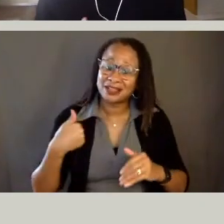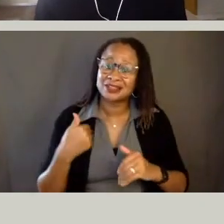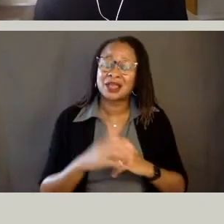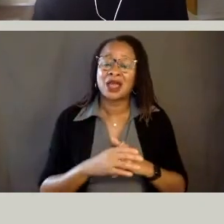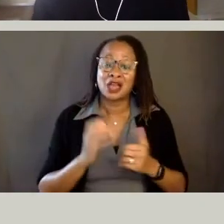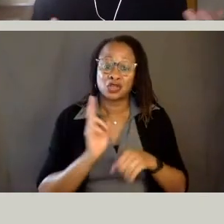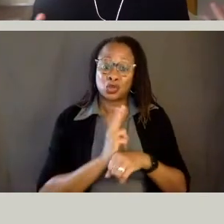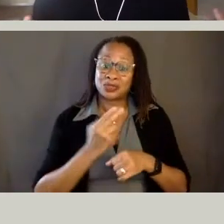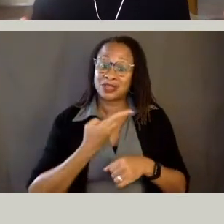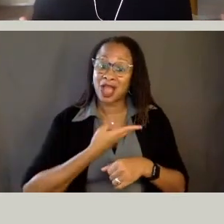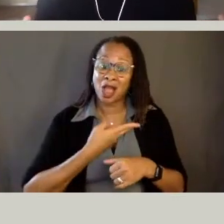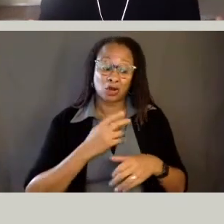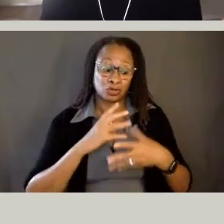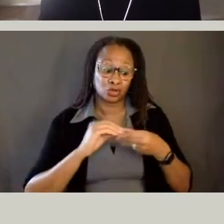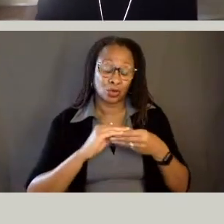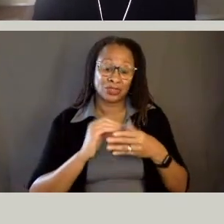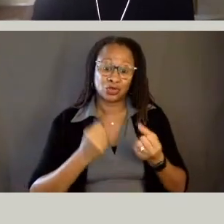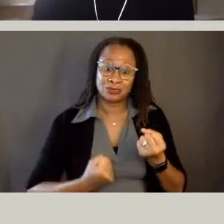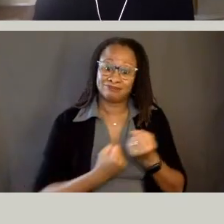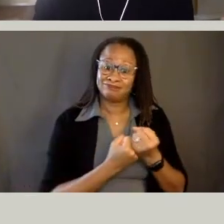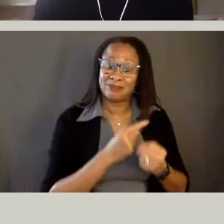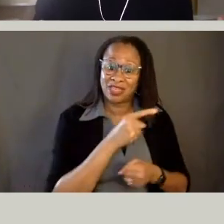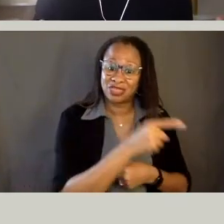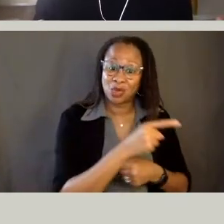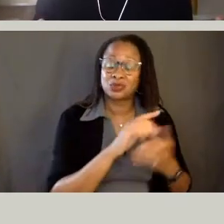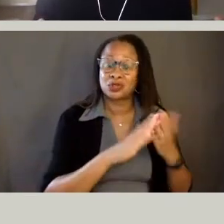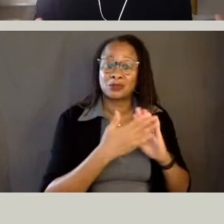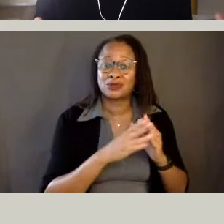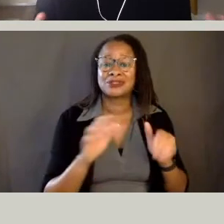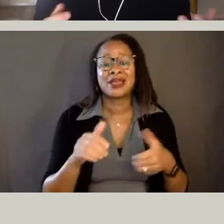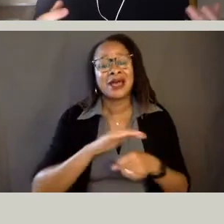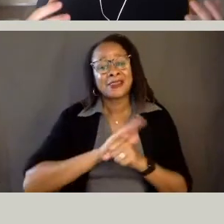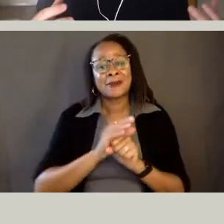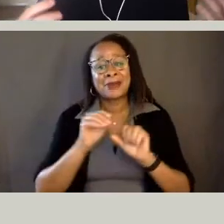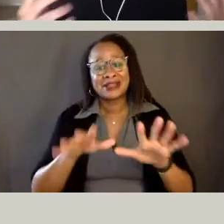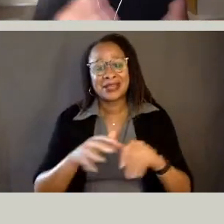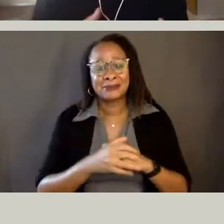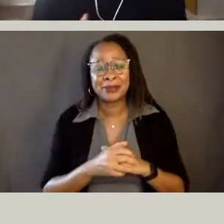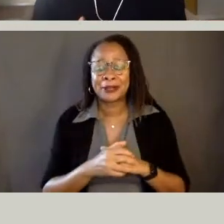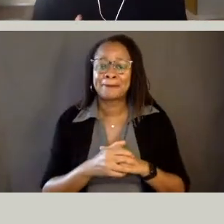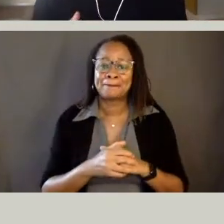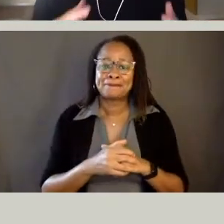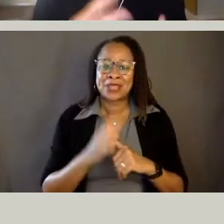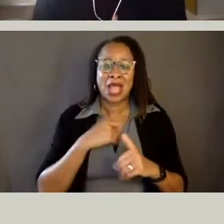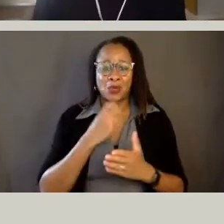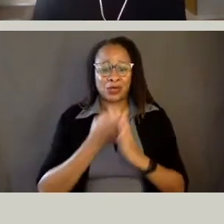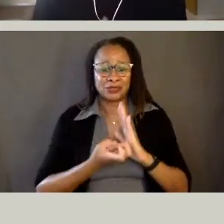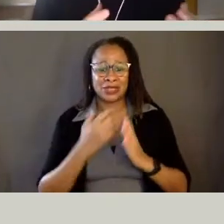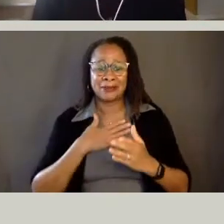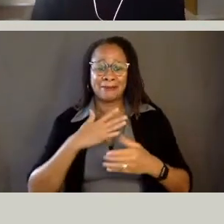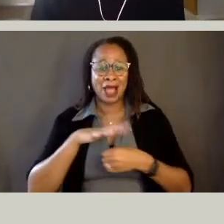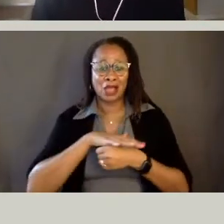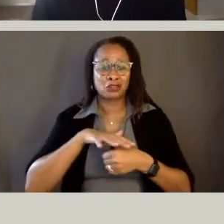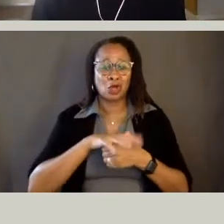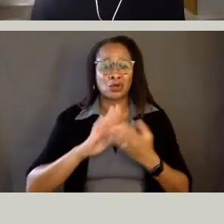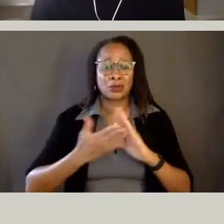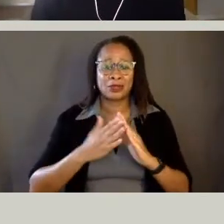and, you know, given the pandemic I wanna immerse myself in my local community so much more after this, right?